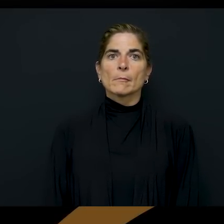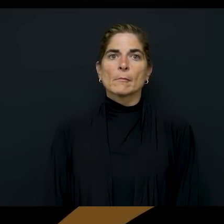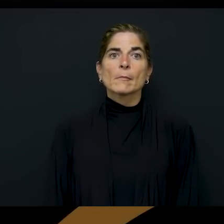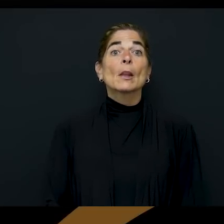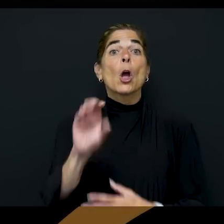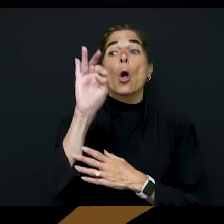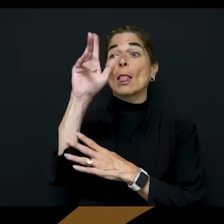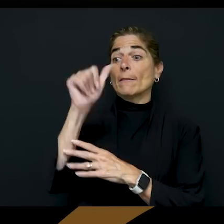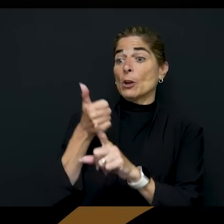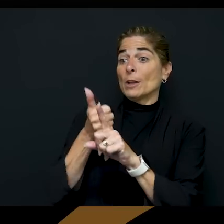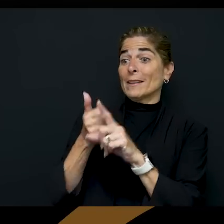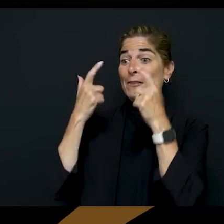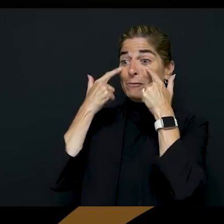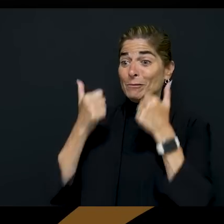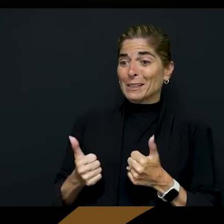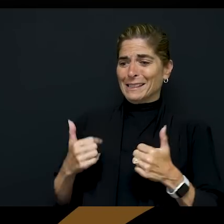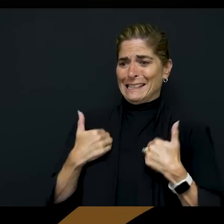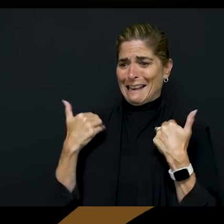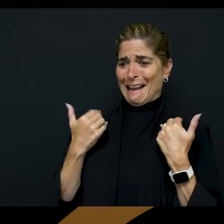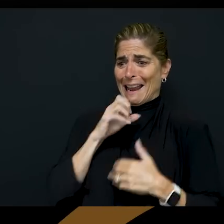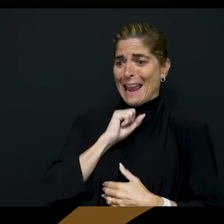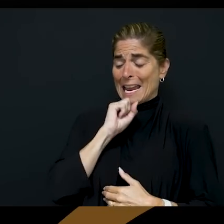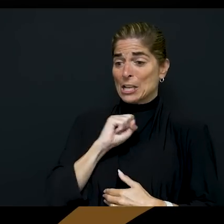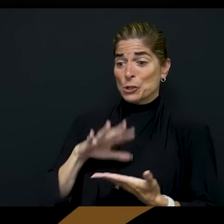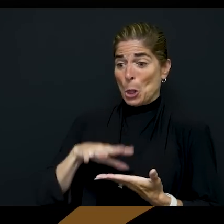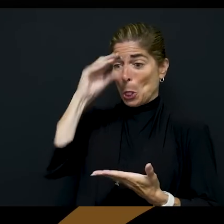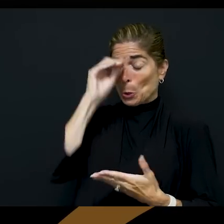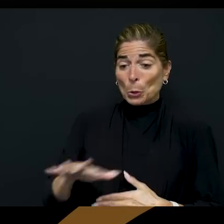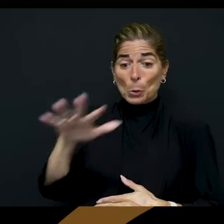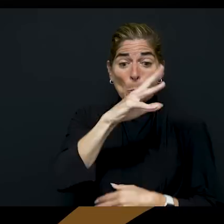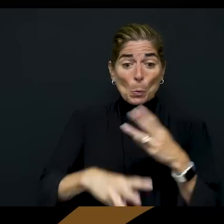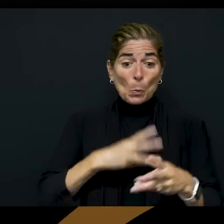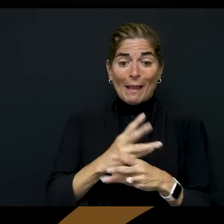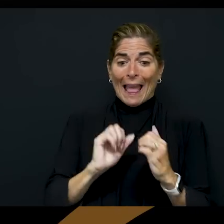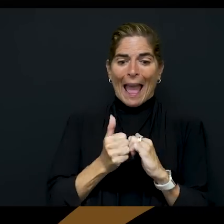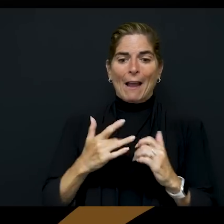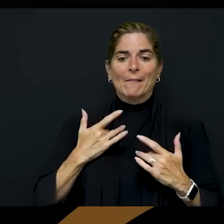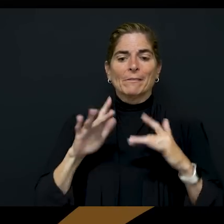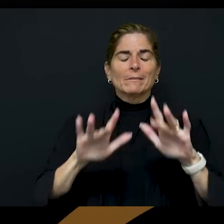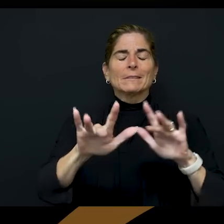Olivia lost their vision at such a young age. the whole way that she's learned about the whole world essentially is through sensory touch.